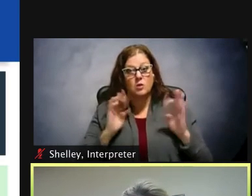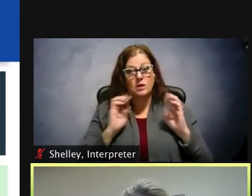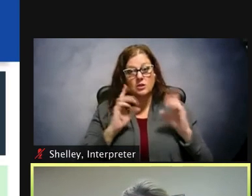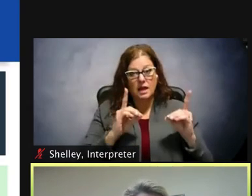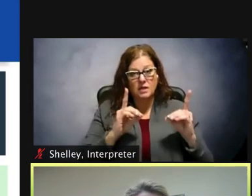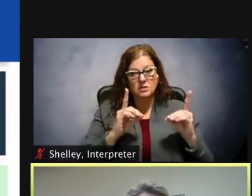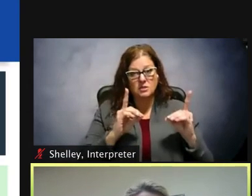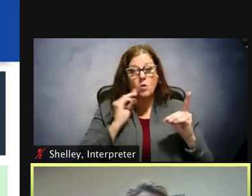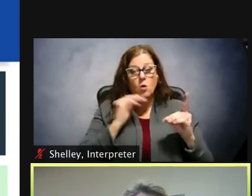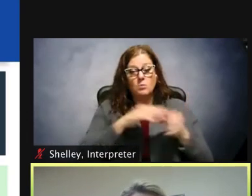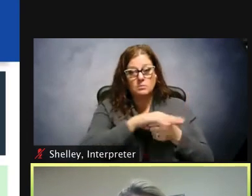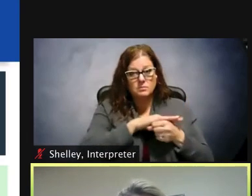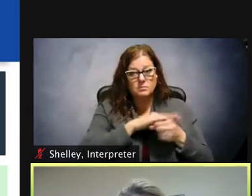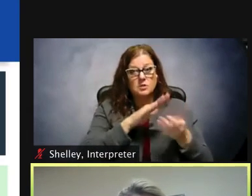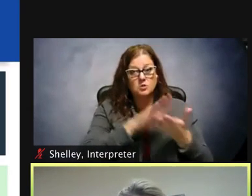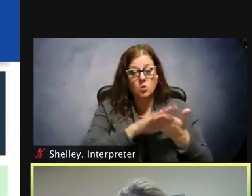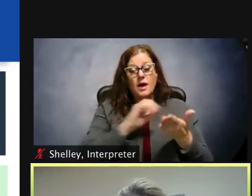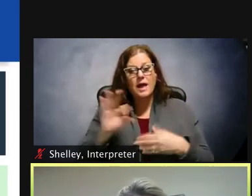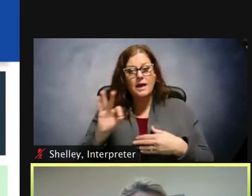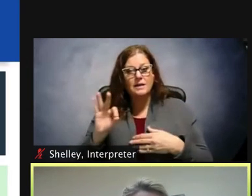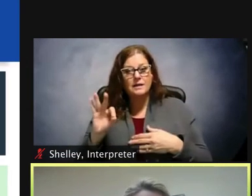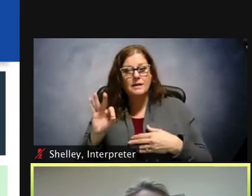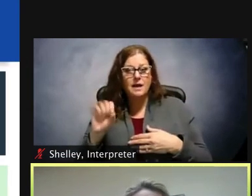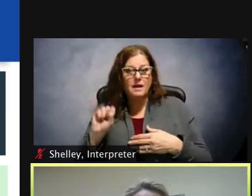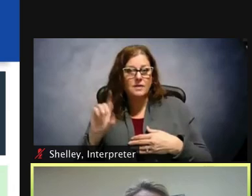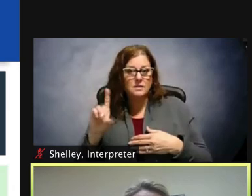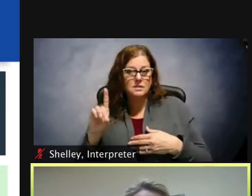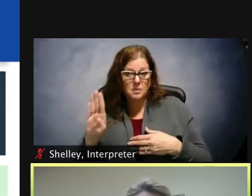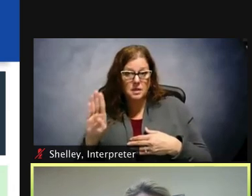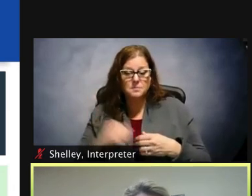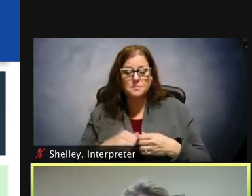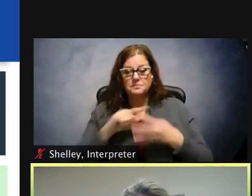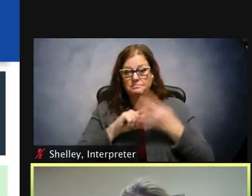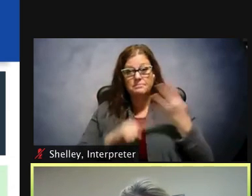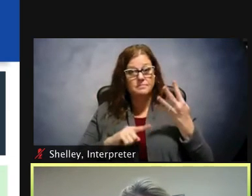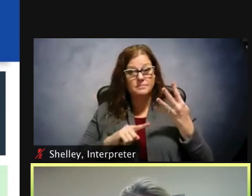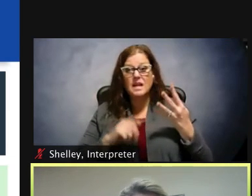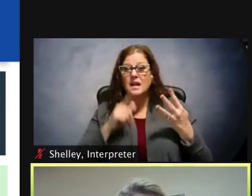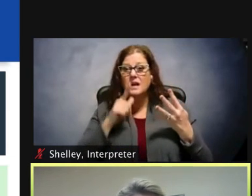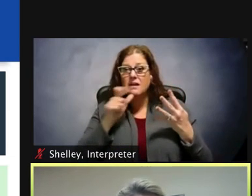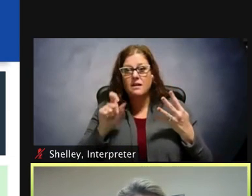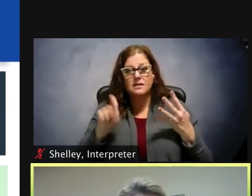zone school, and the Florida School for the Deaf. And that is not necessarily off the table,